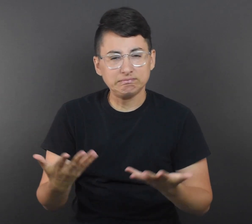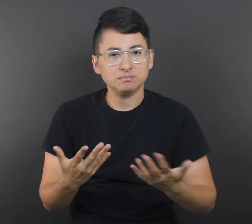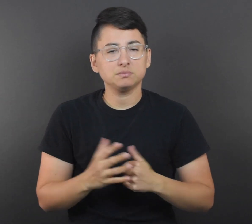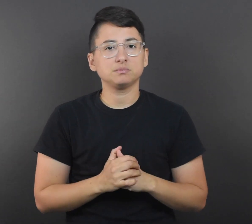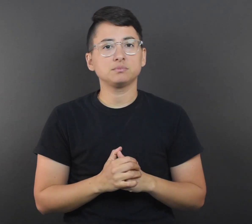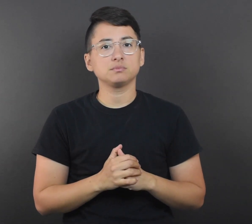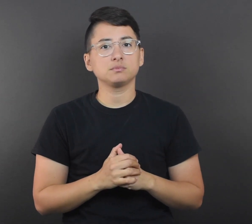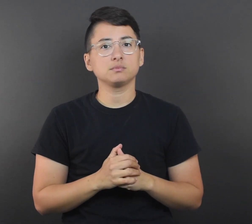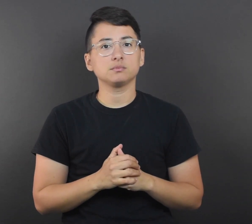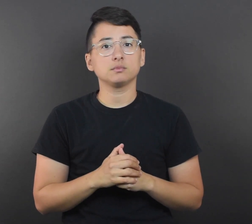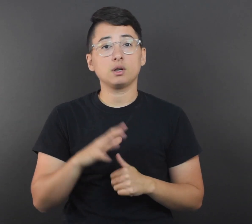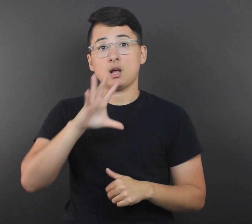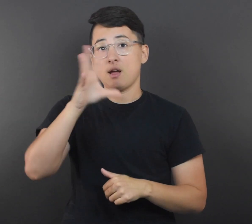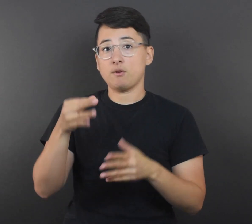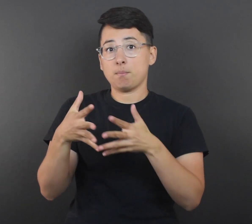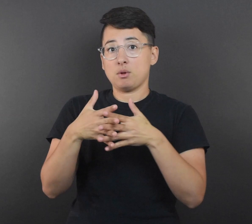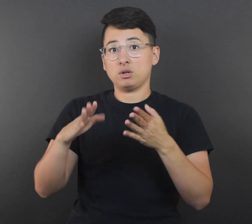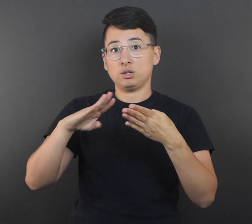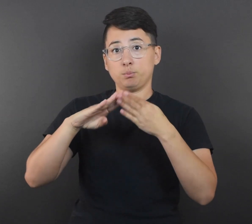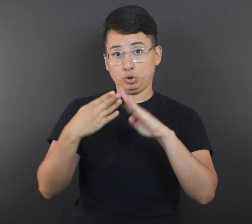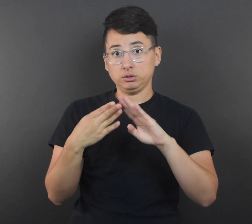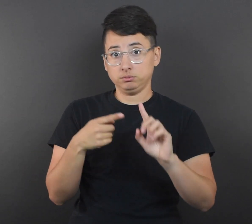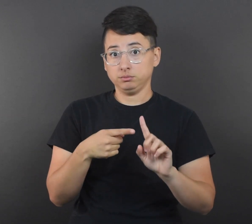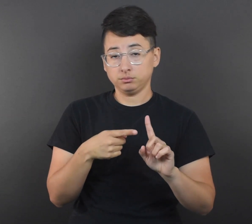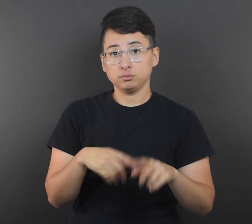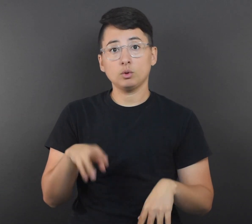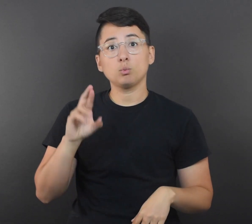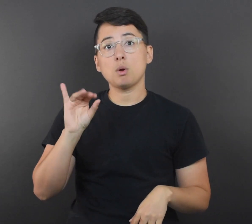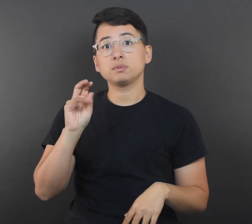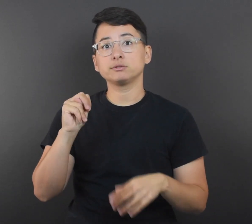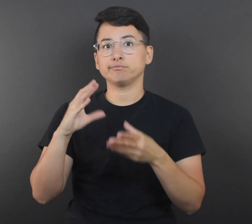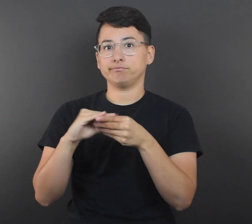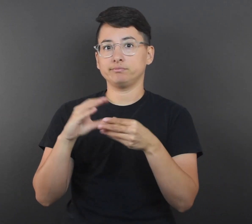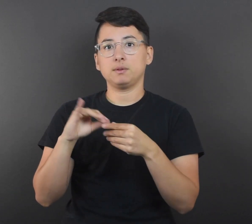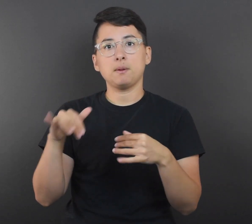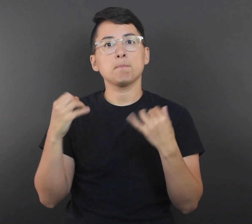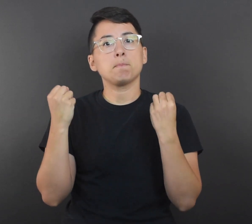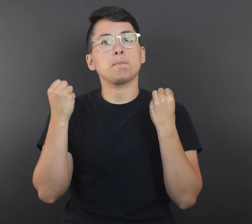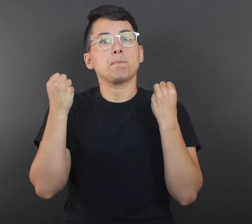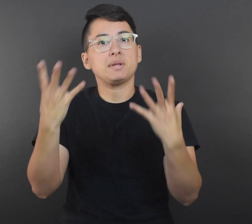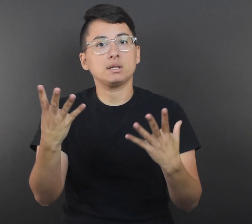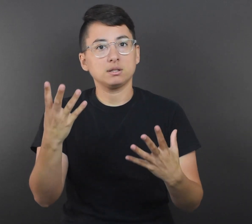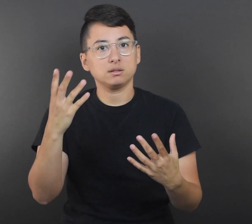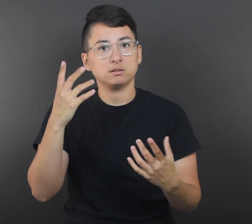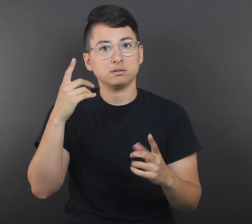In the African American community, Robinson said that many “believe this will be another Tuskegee study.”